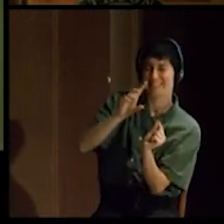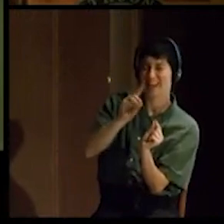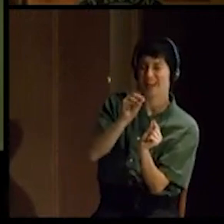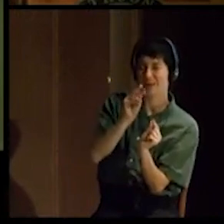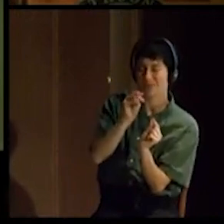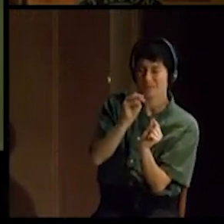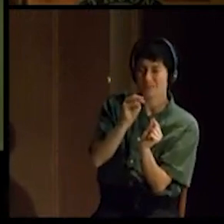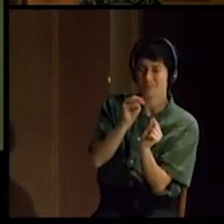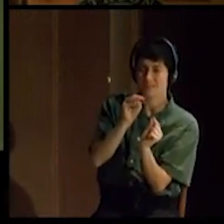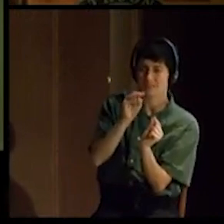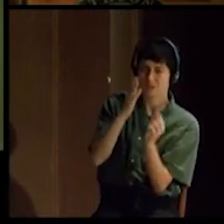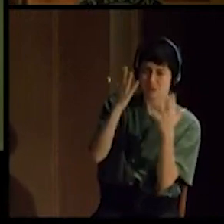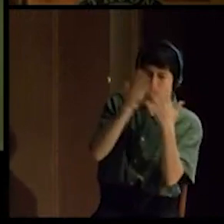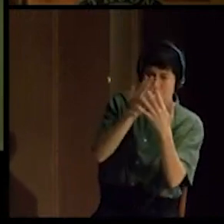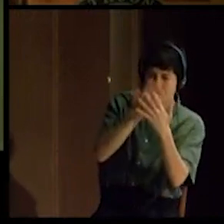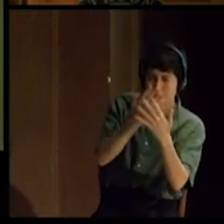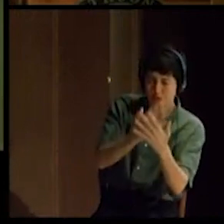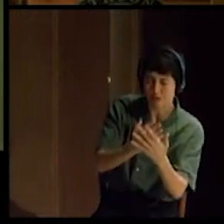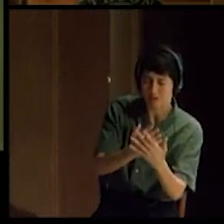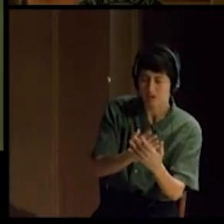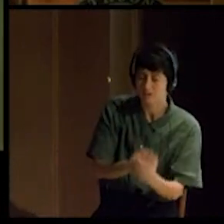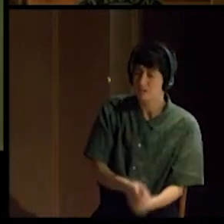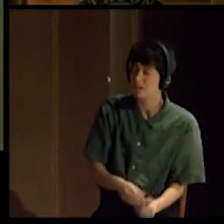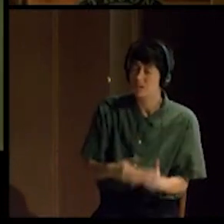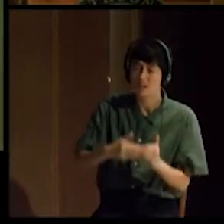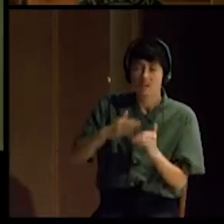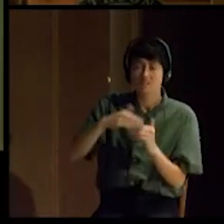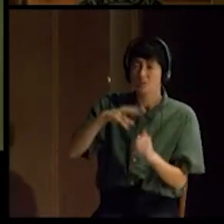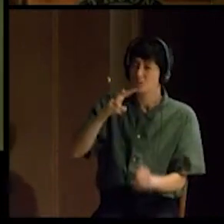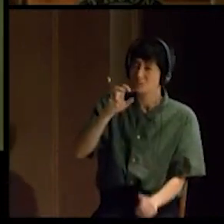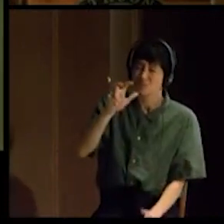Hundreds of species have evolved more downy feathers at high elevations.